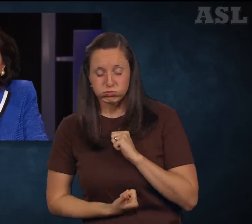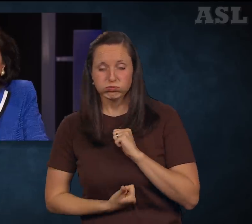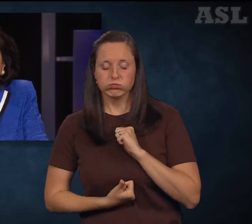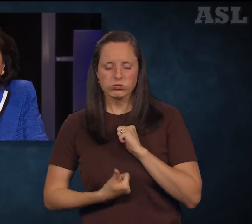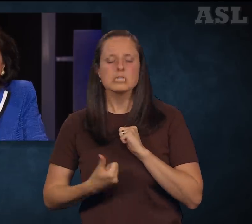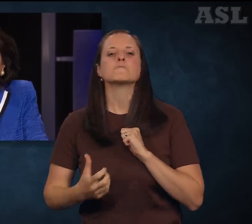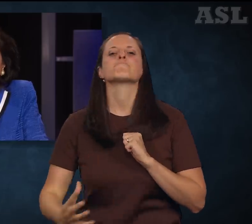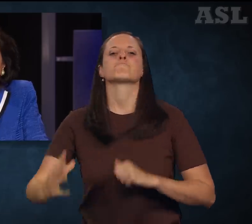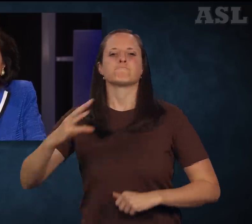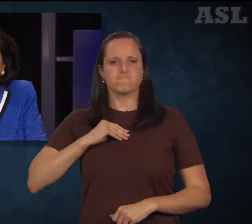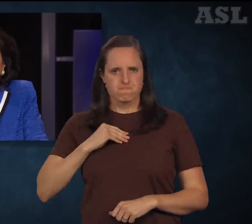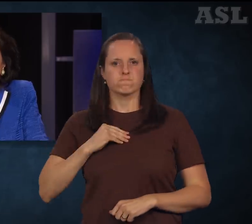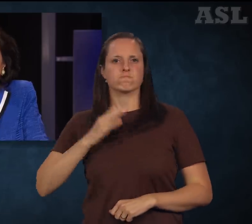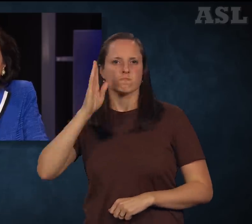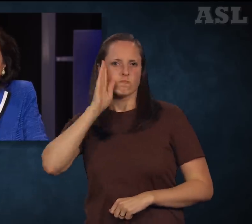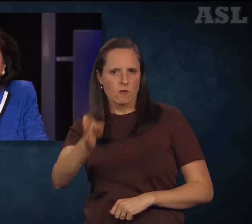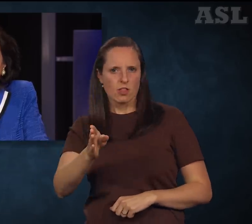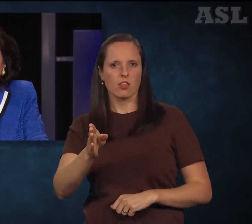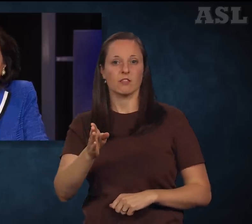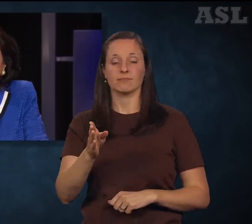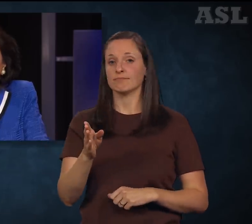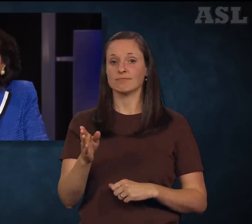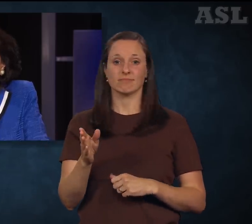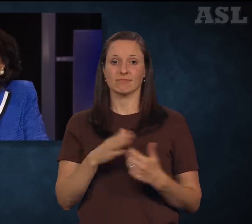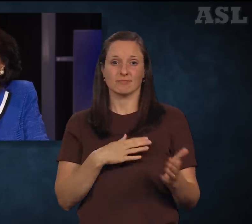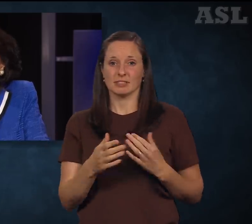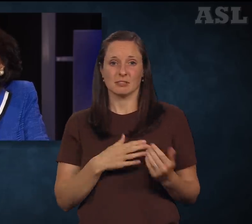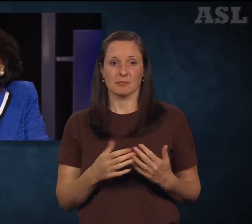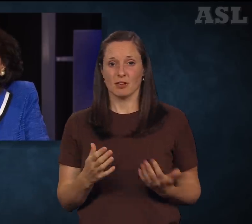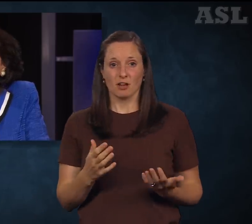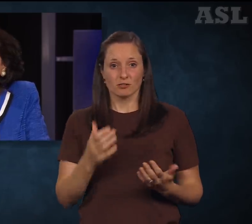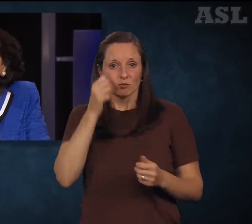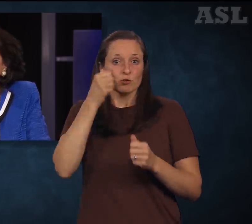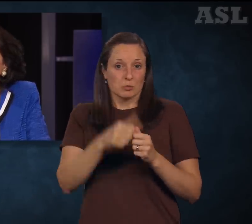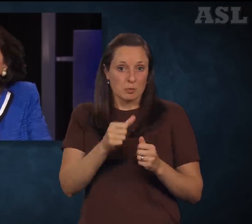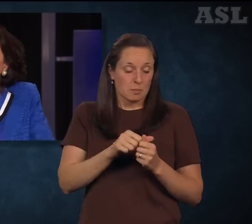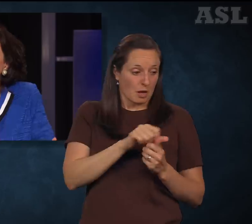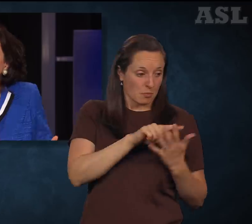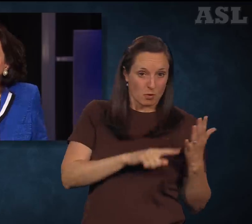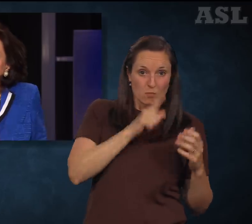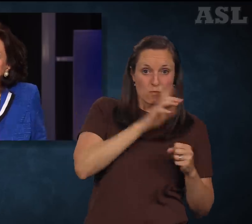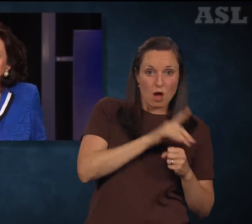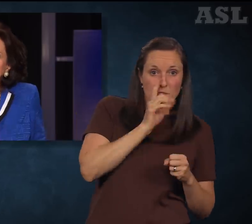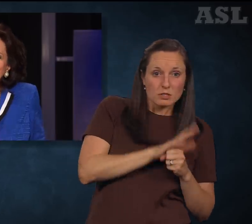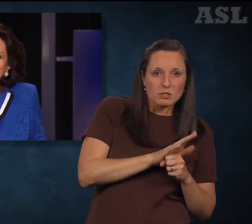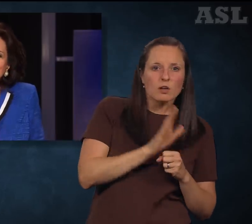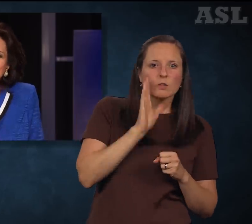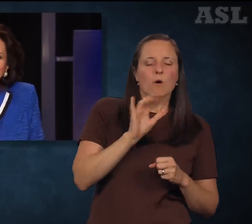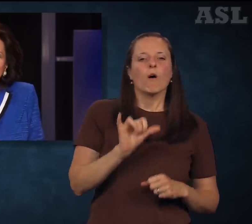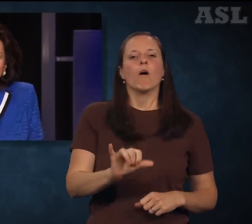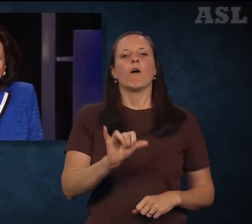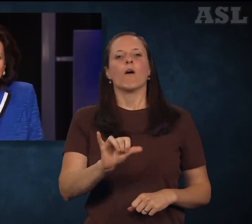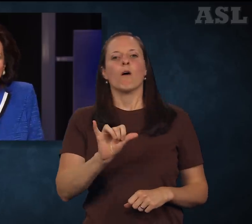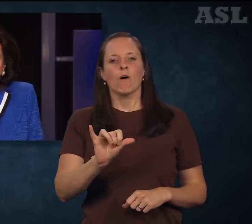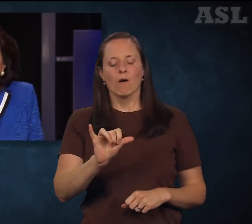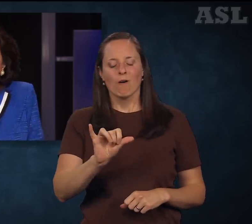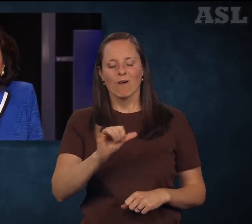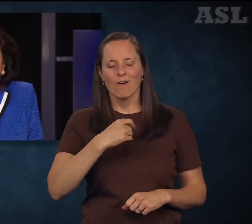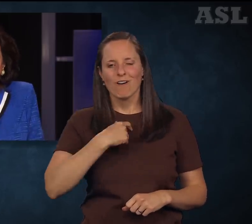THROUGH, THAT WHATEVER REALLY TOUGH SITUATION YOU ARE